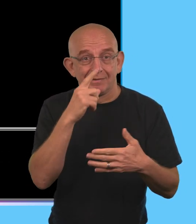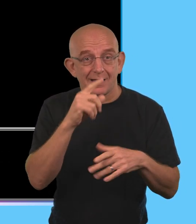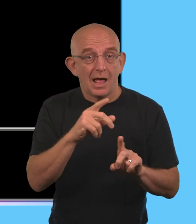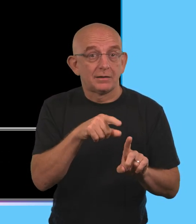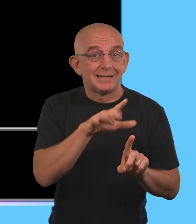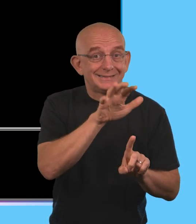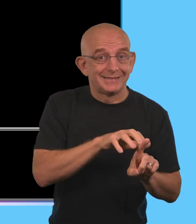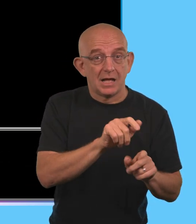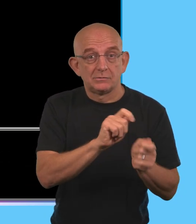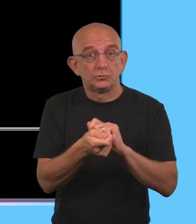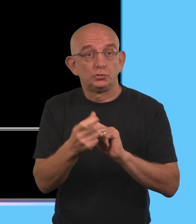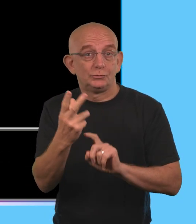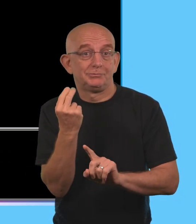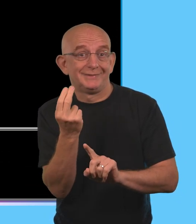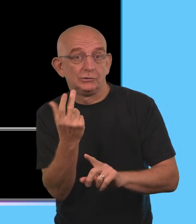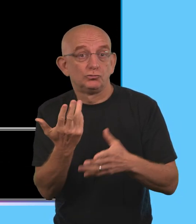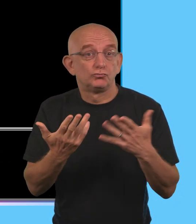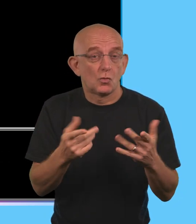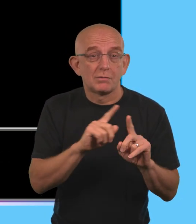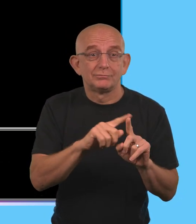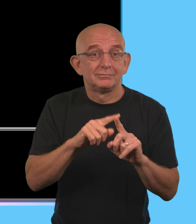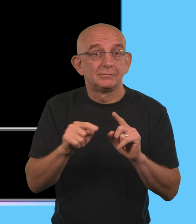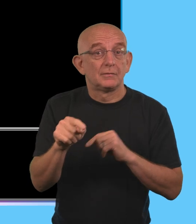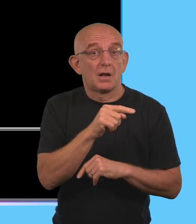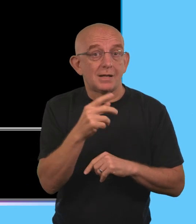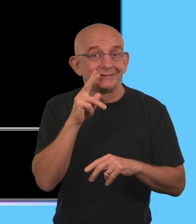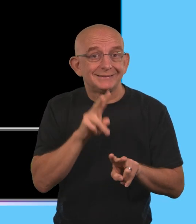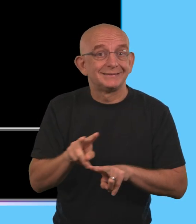that you have, you know, text to speech and maybe some additional keyboard shortcuts so we can,